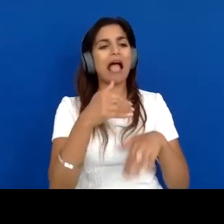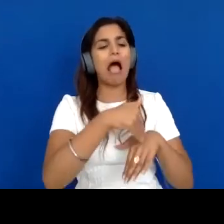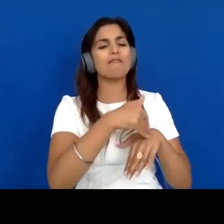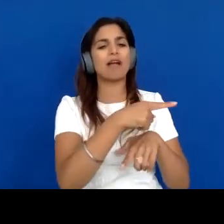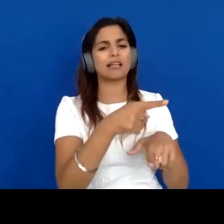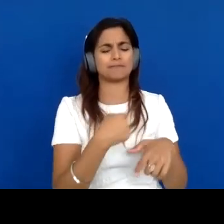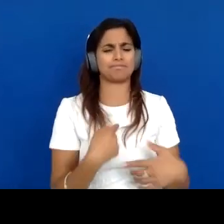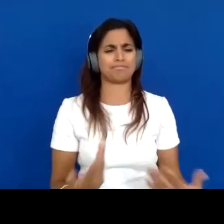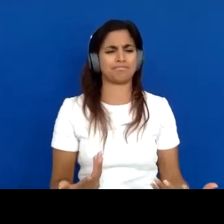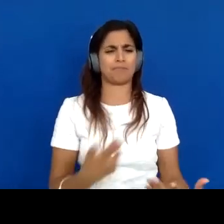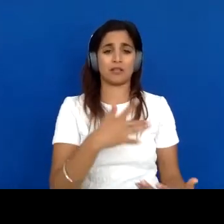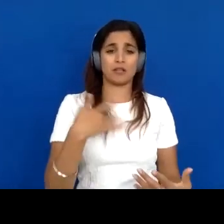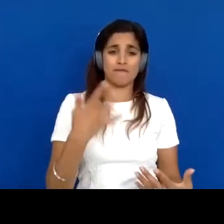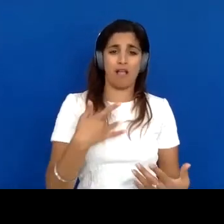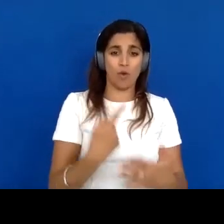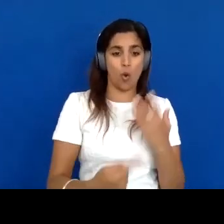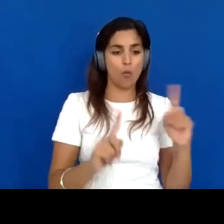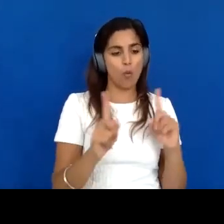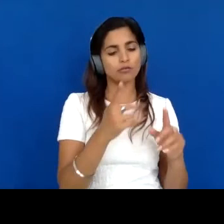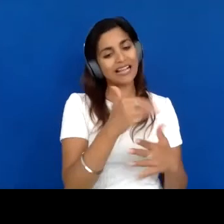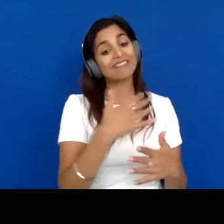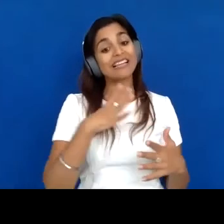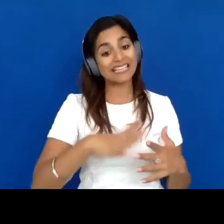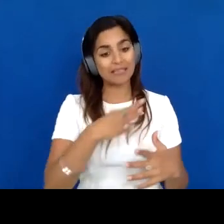needing medical attention medical research contributed a silencing the